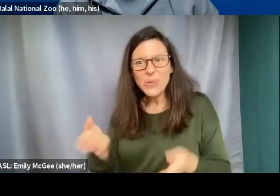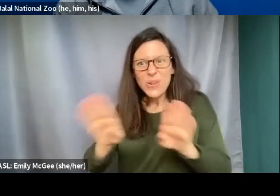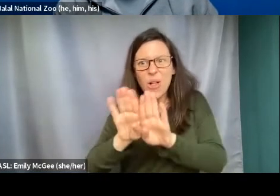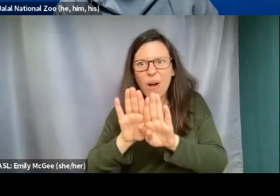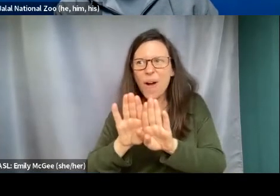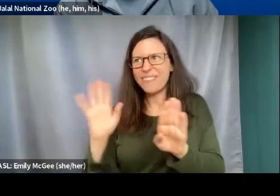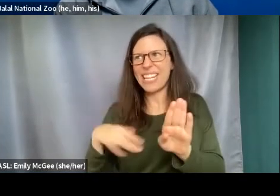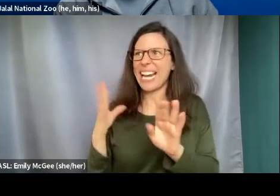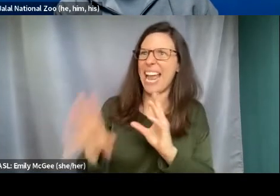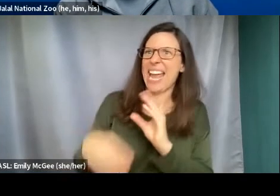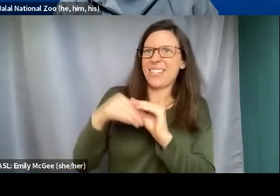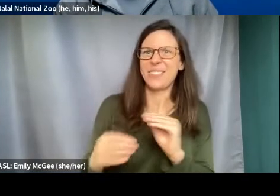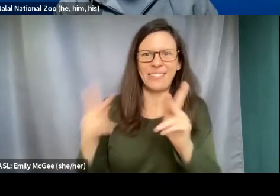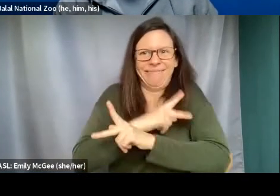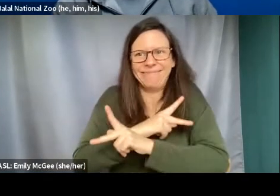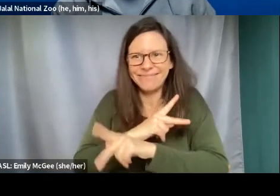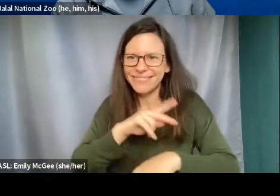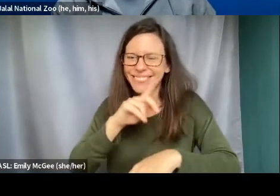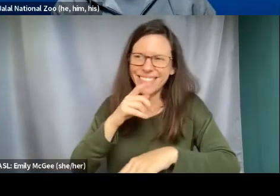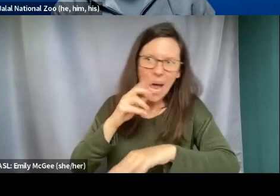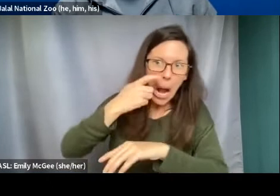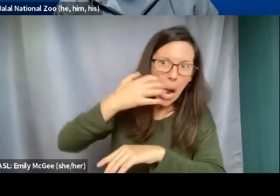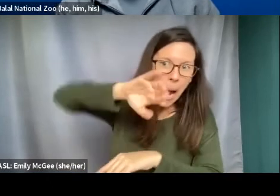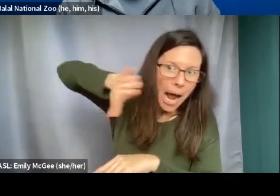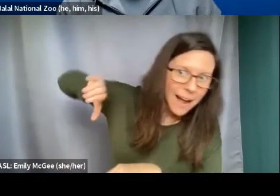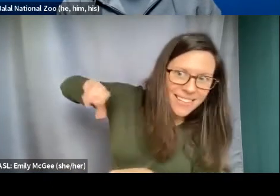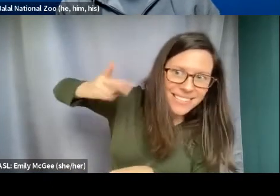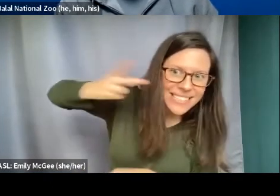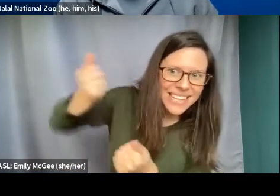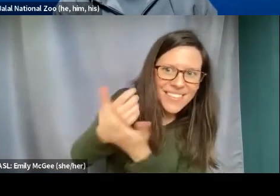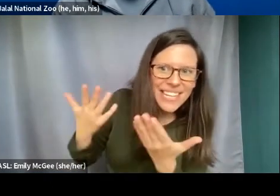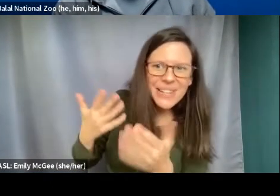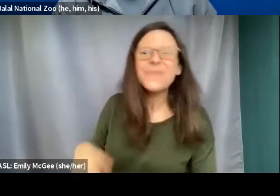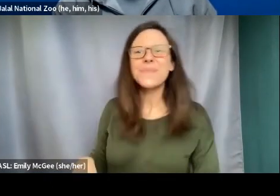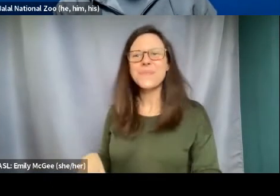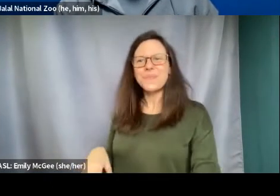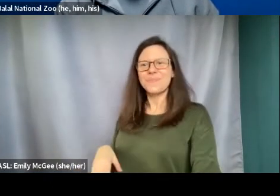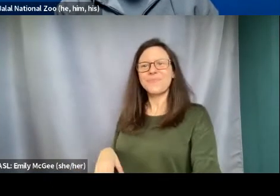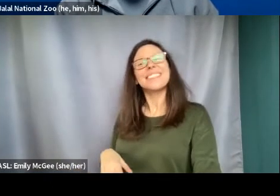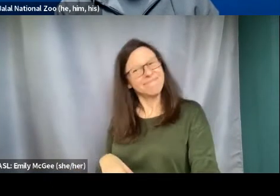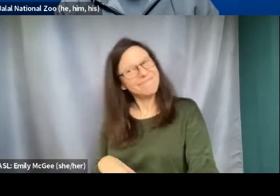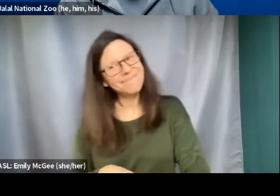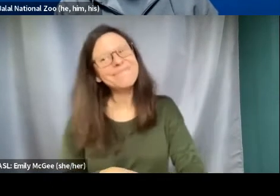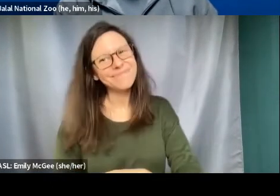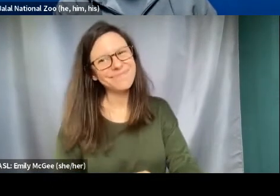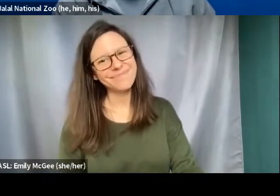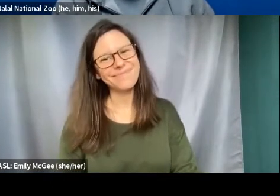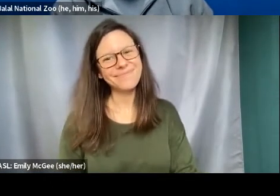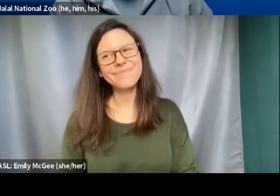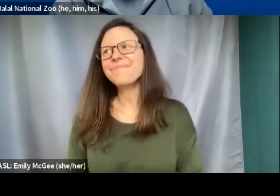much is happening back there with all of these different water systems. Um, but as we saw from